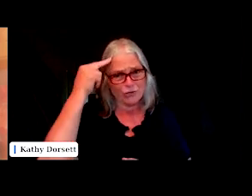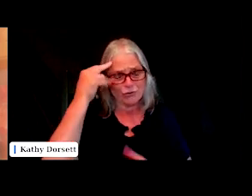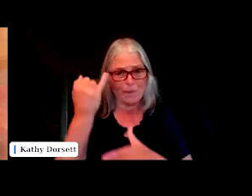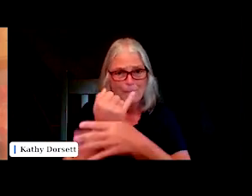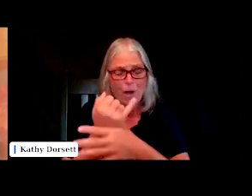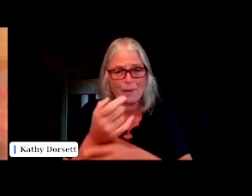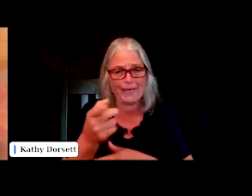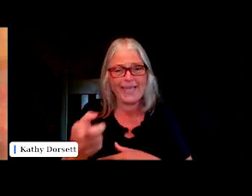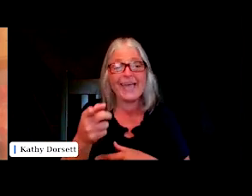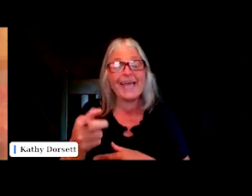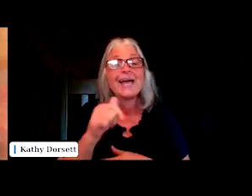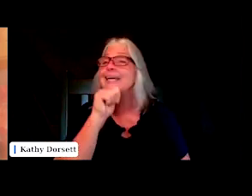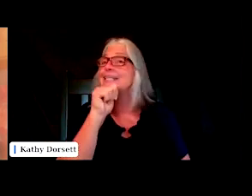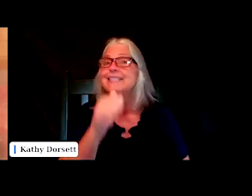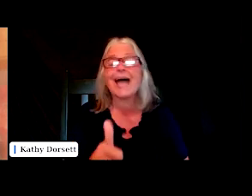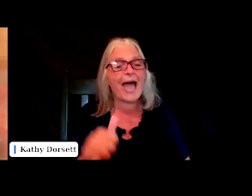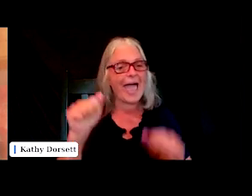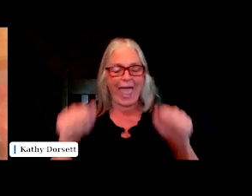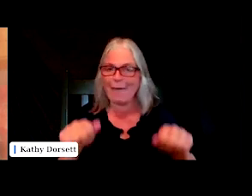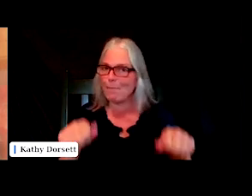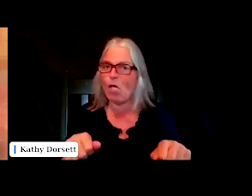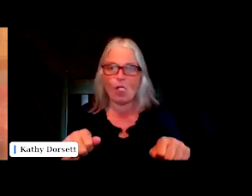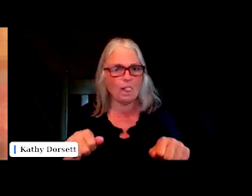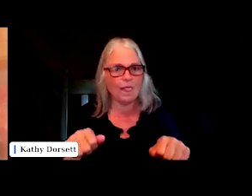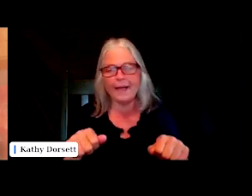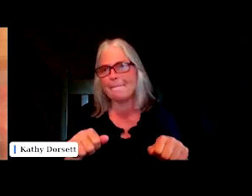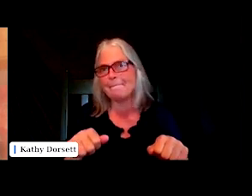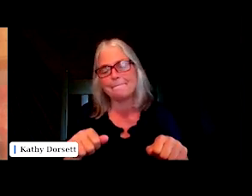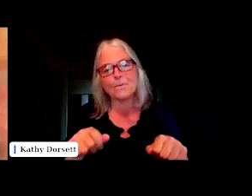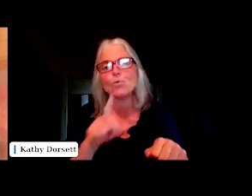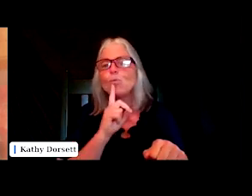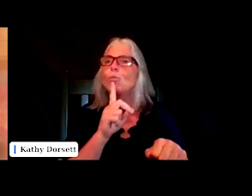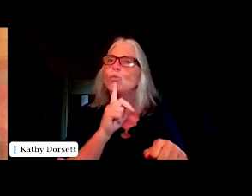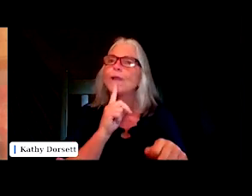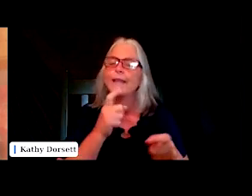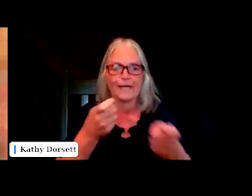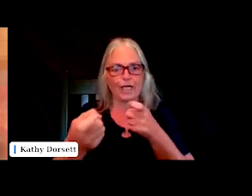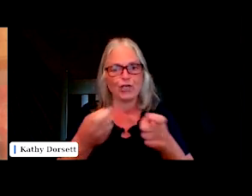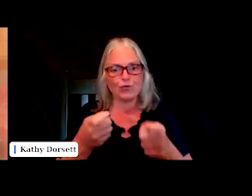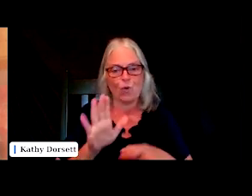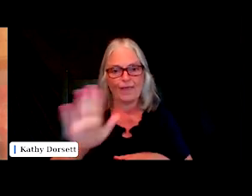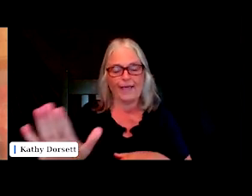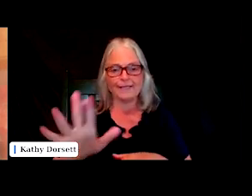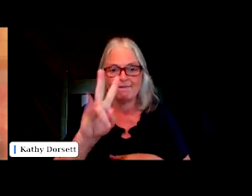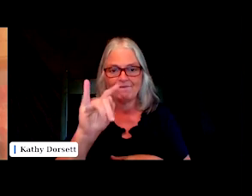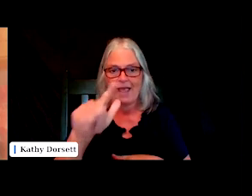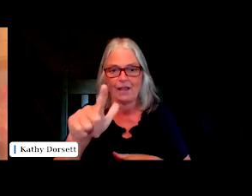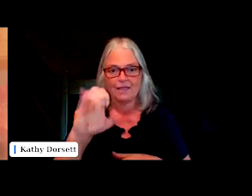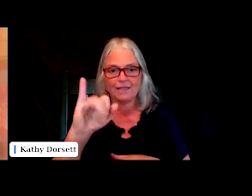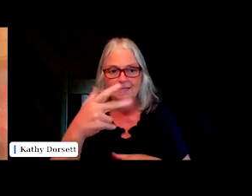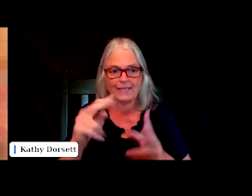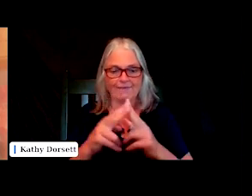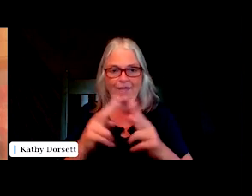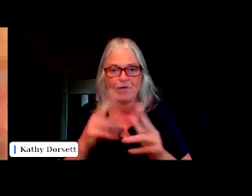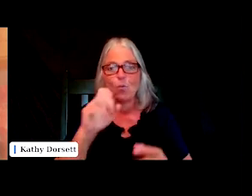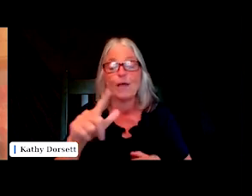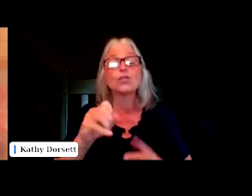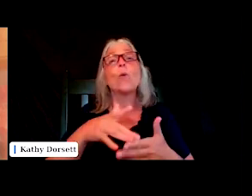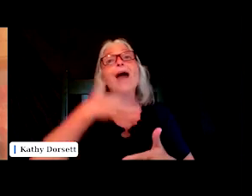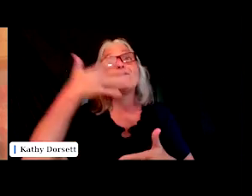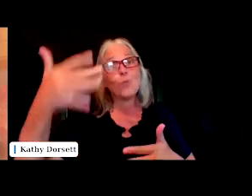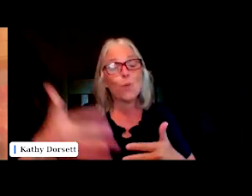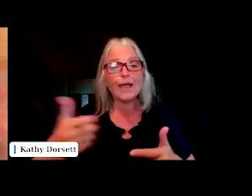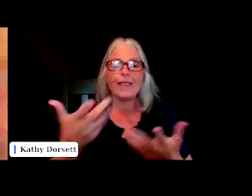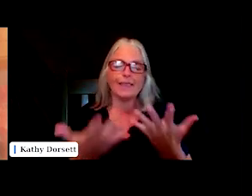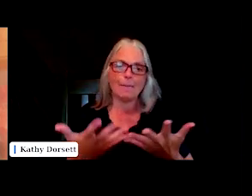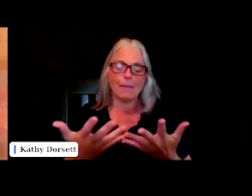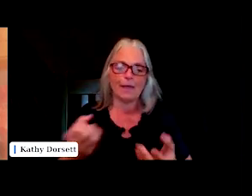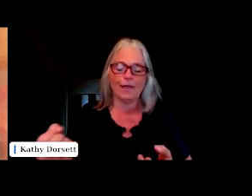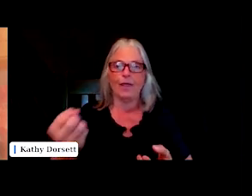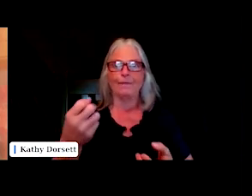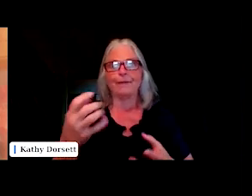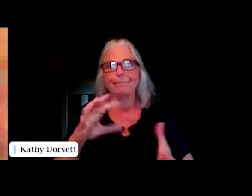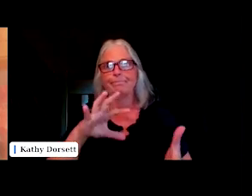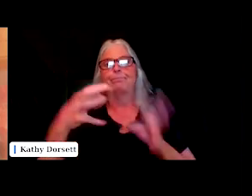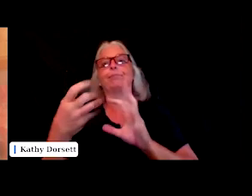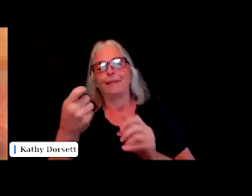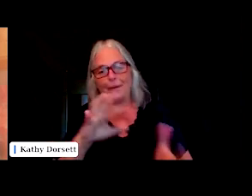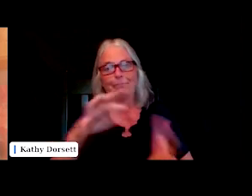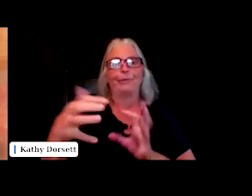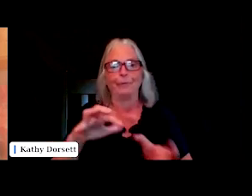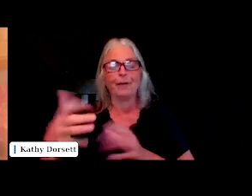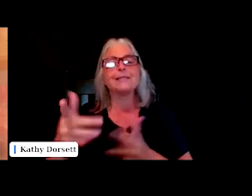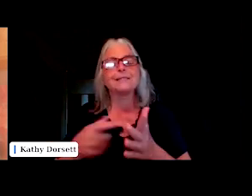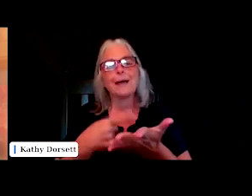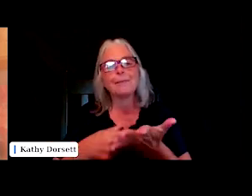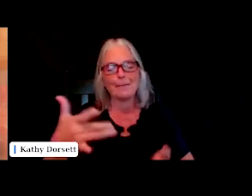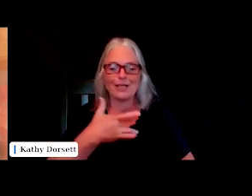Is not able to control his vital signs. Very well, so every now and then he'll kind of throw us all a punch and sometimes his heart rate will be.